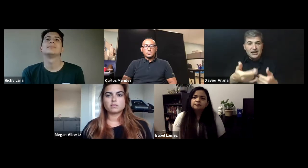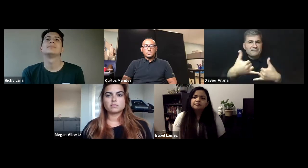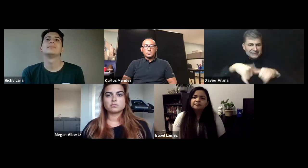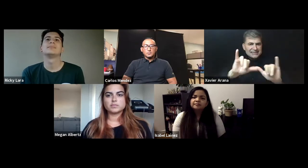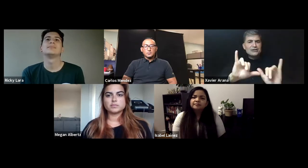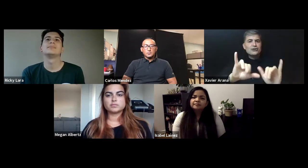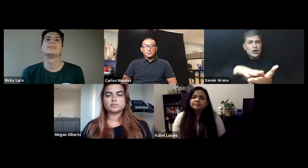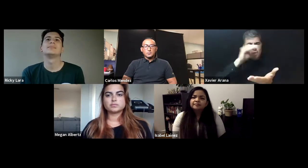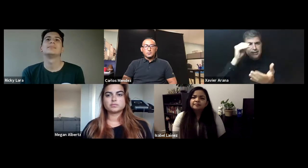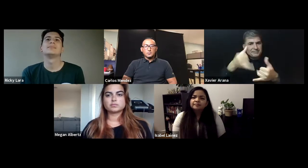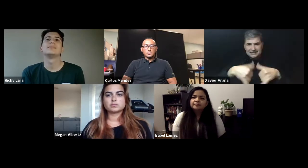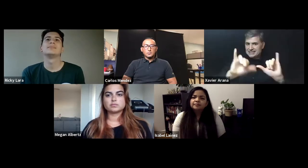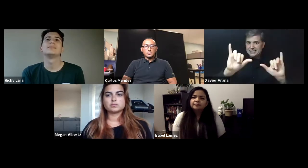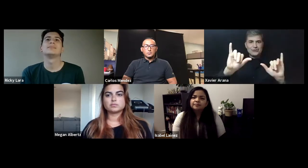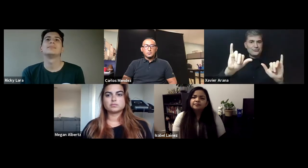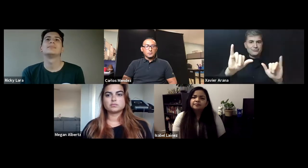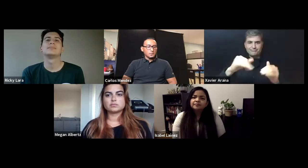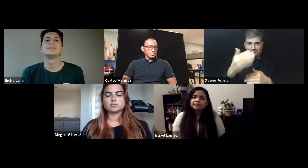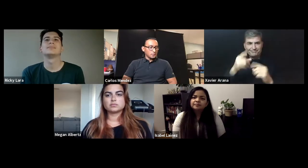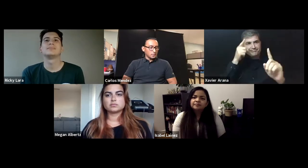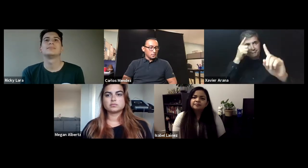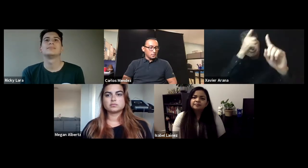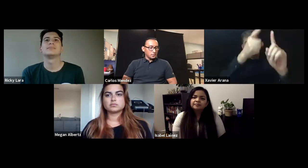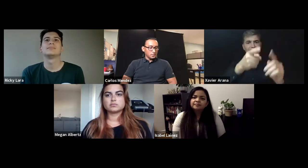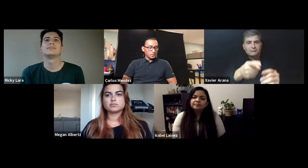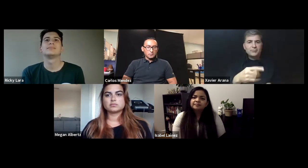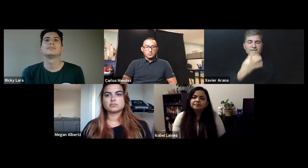as what perhaps others have experienced. But still, you can still learn.